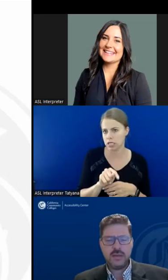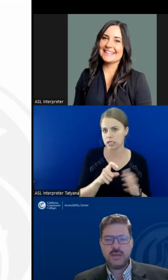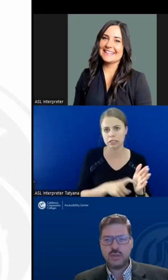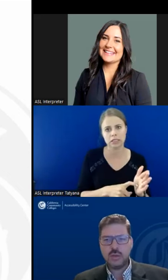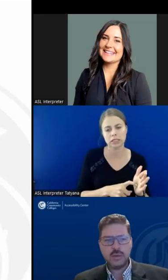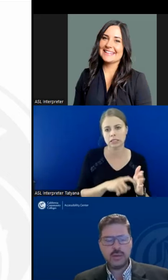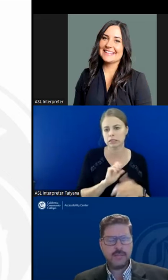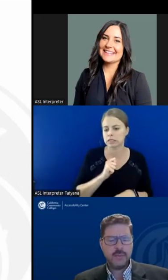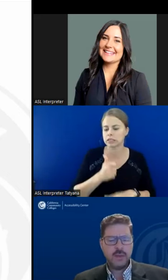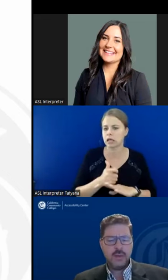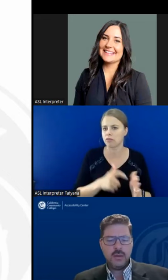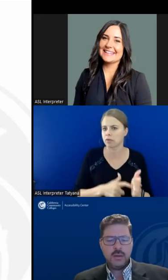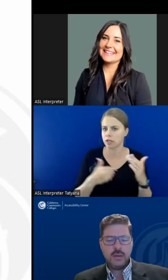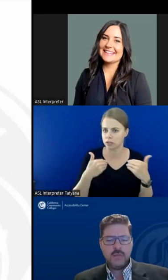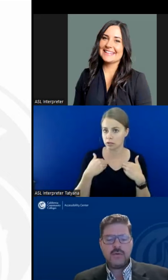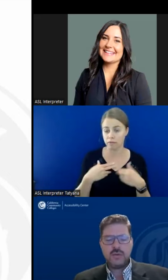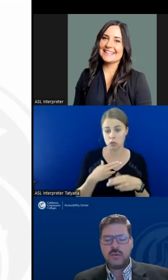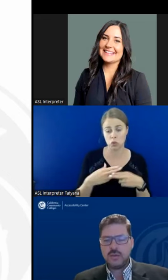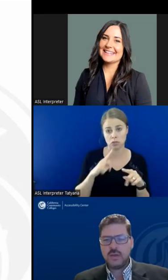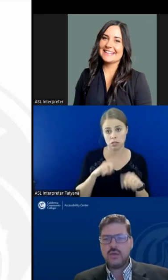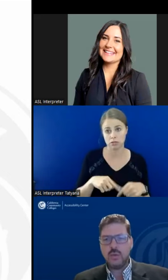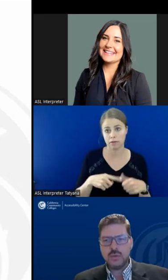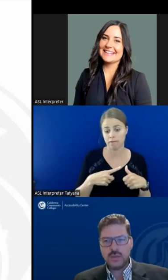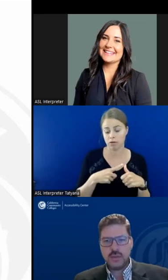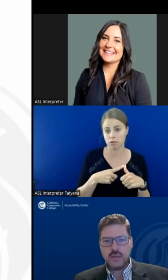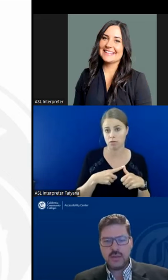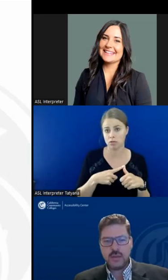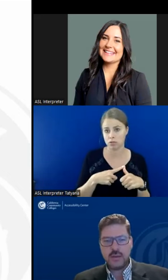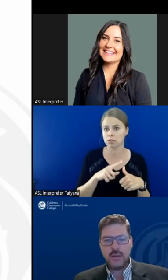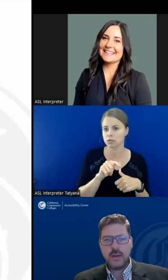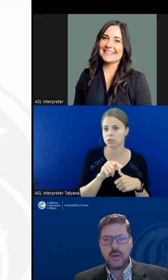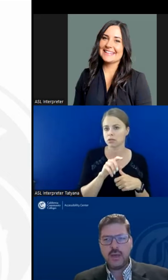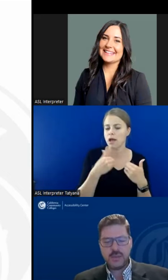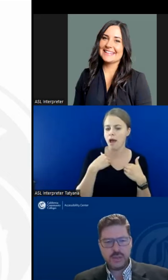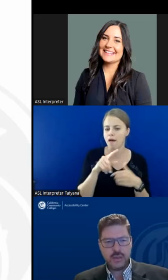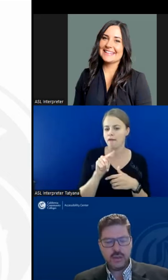In short, first of all there are tools that allow captioning